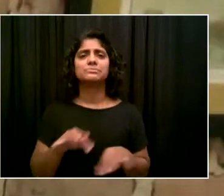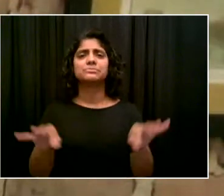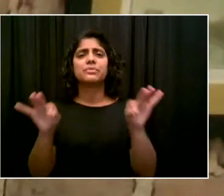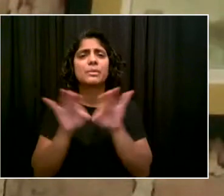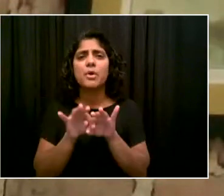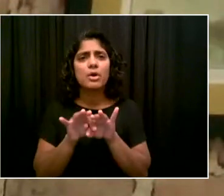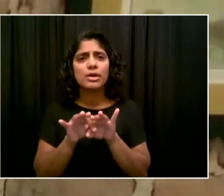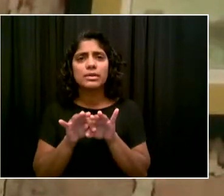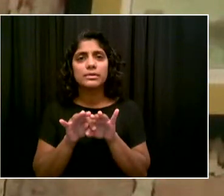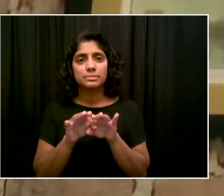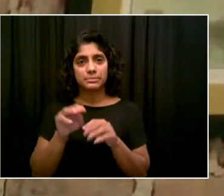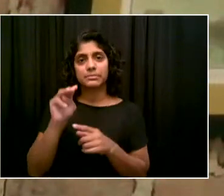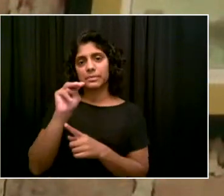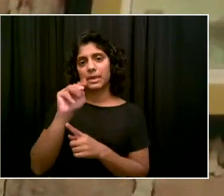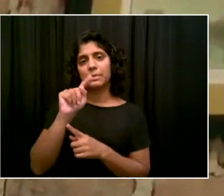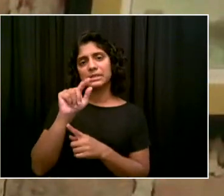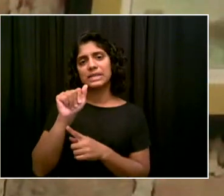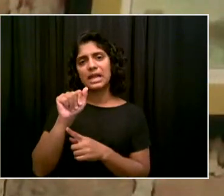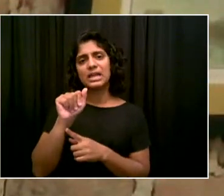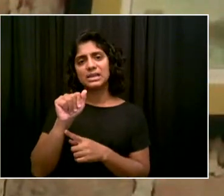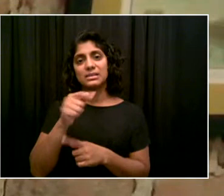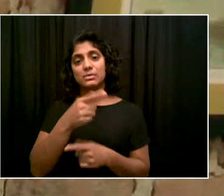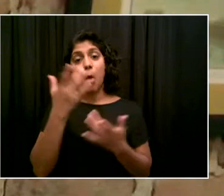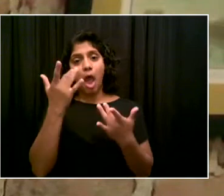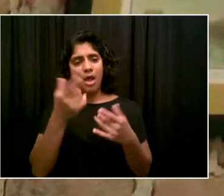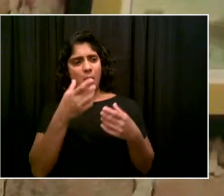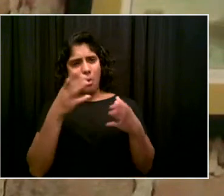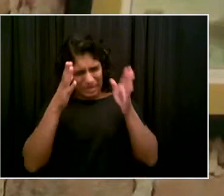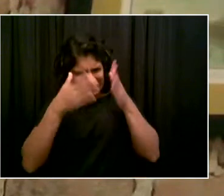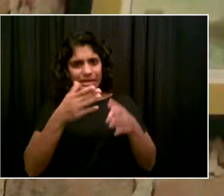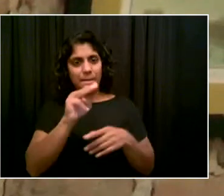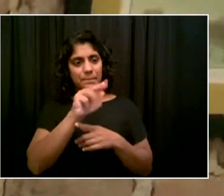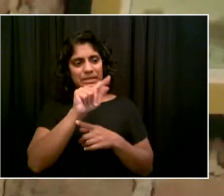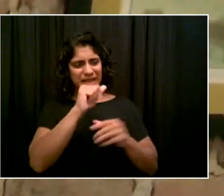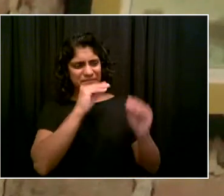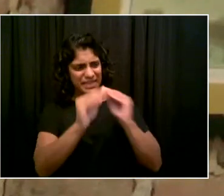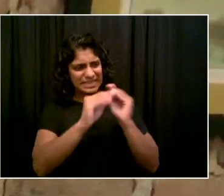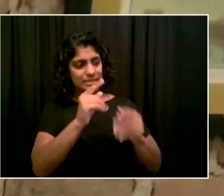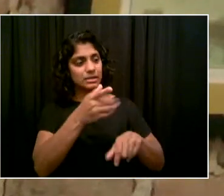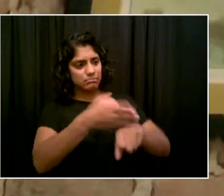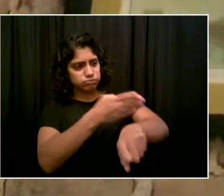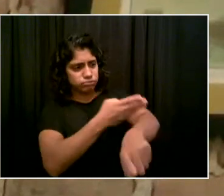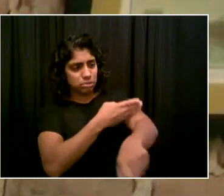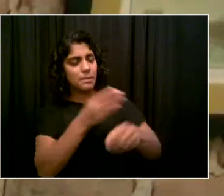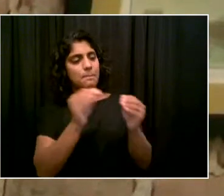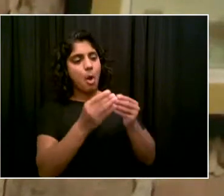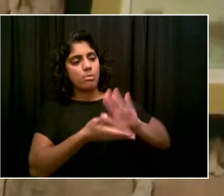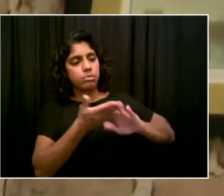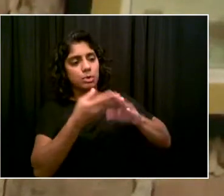NEED A MODERN AND EFFICIENT MTA TO GET AROUND OUR CITY WON'T RECOVER FROM